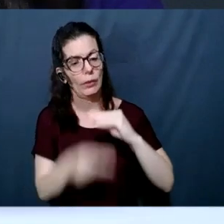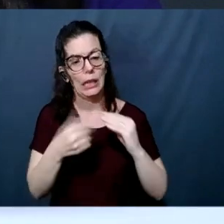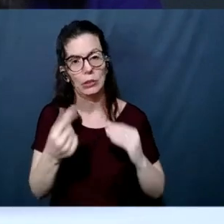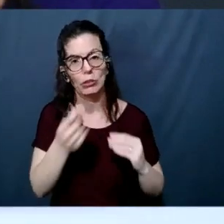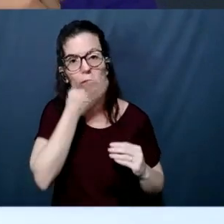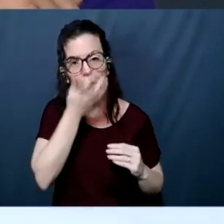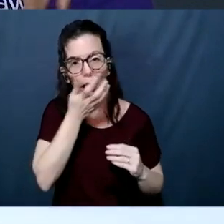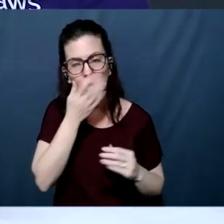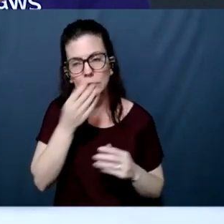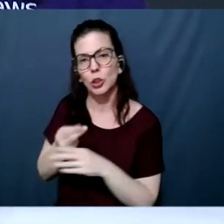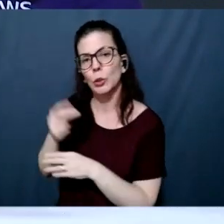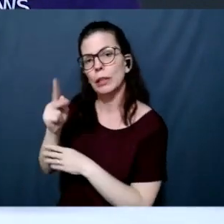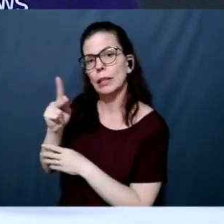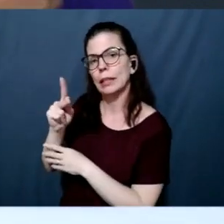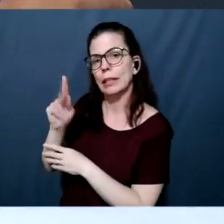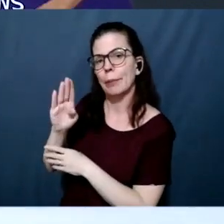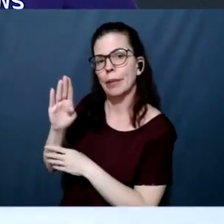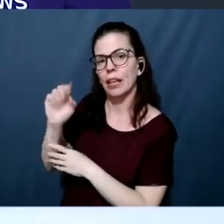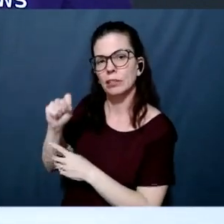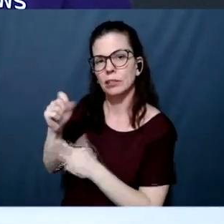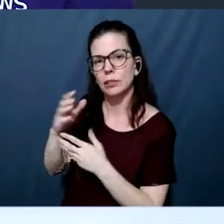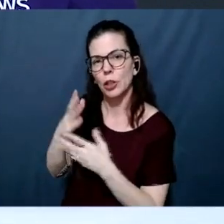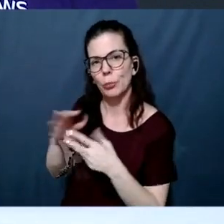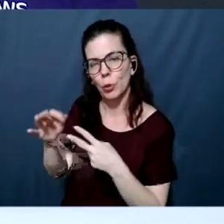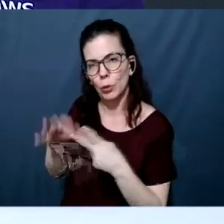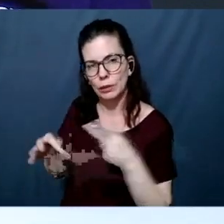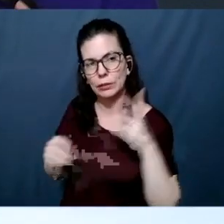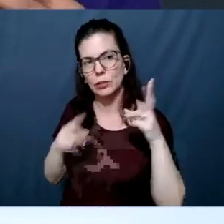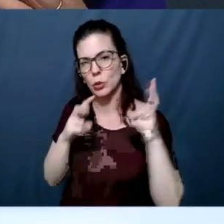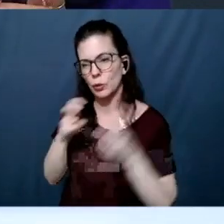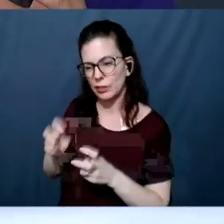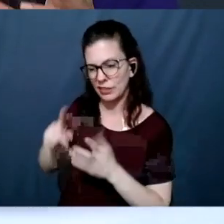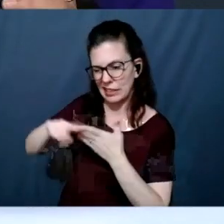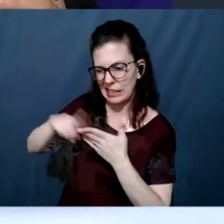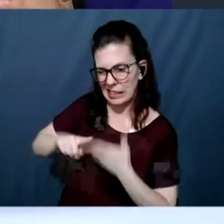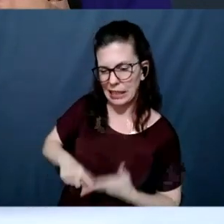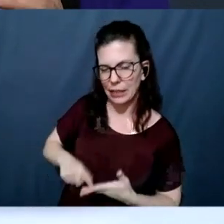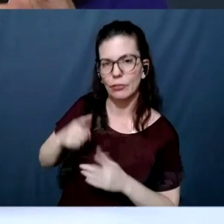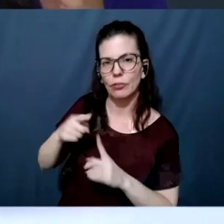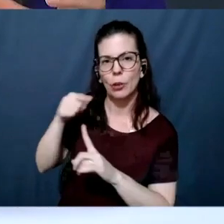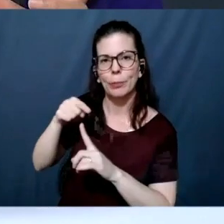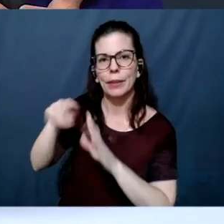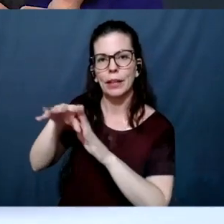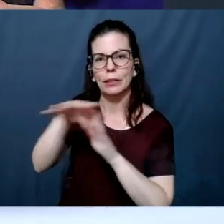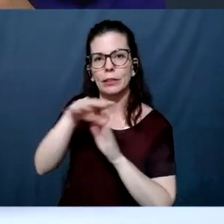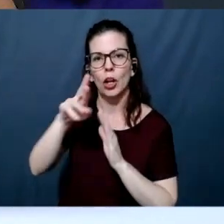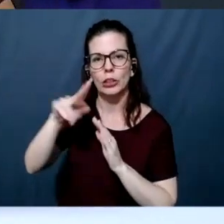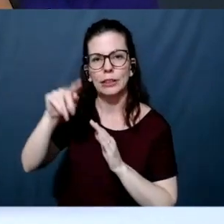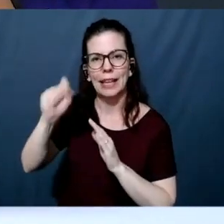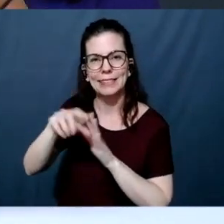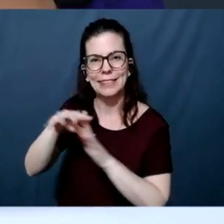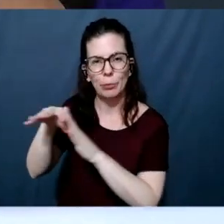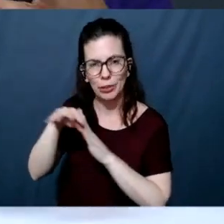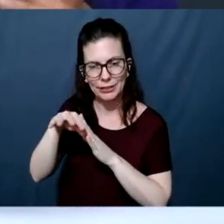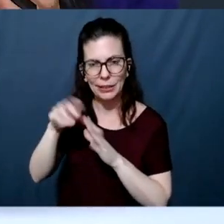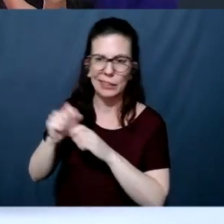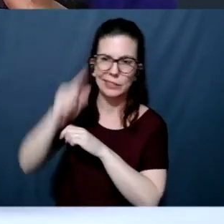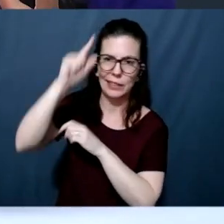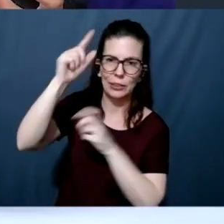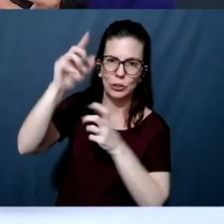to like take the data streaming that is coming out of RDSP cameras and then send that to the cloud. Or you can actually, some people tend to have local monitoring solutions,